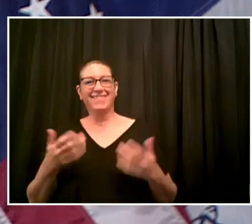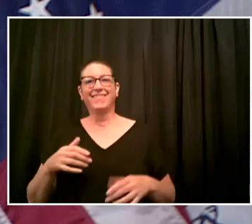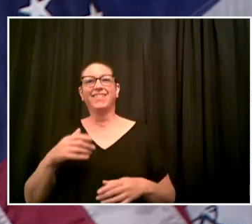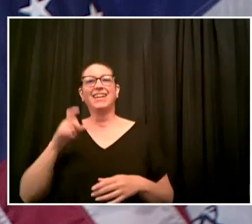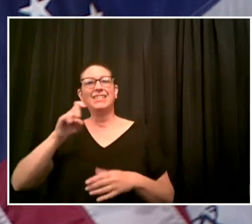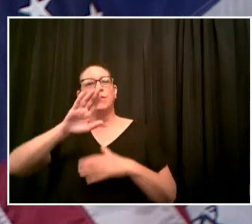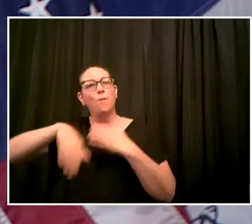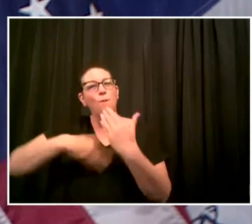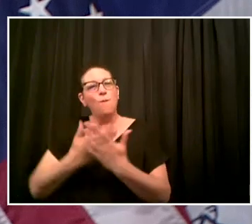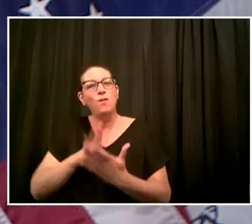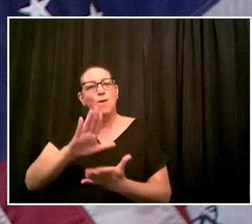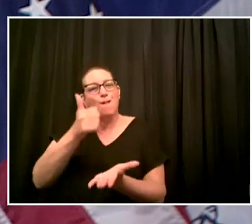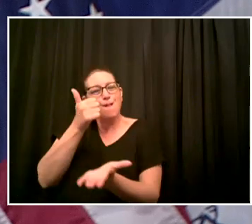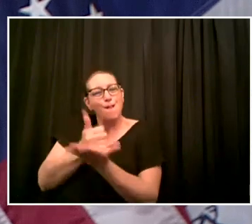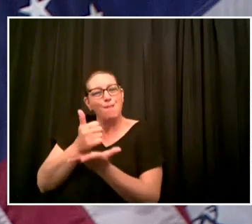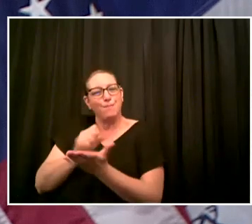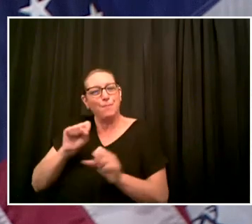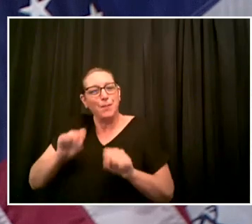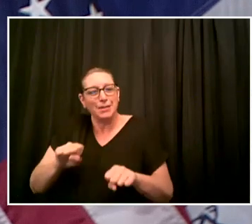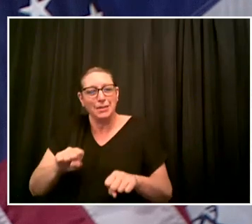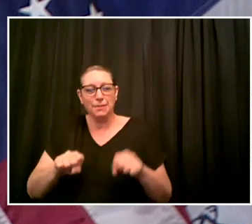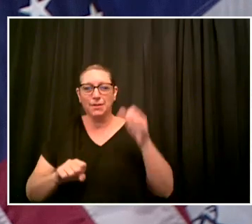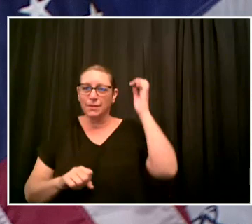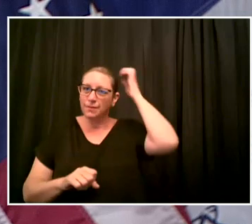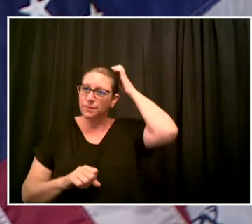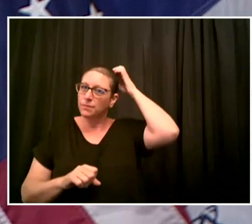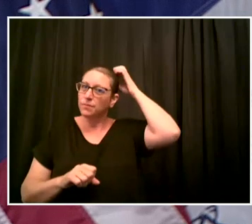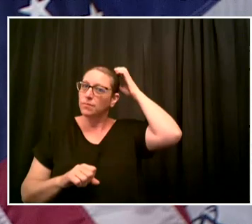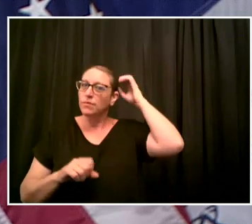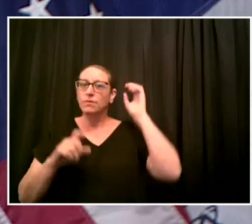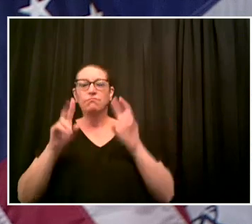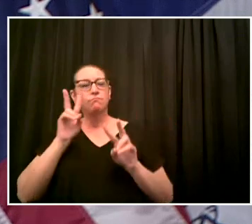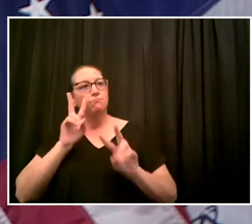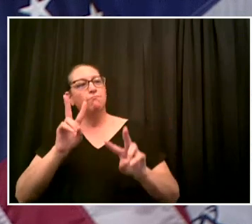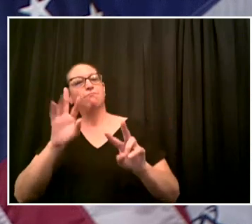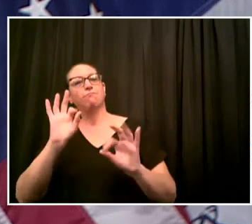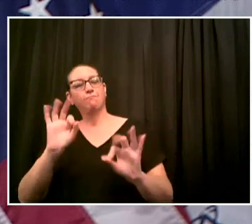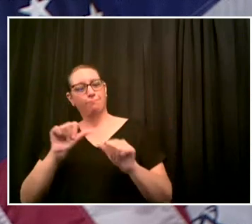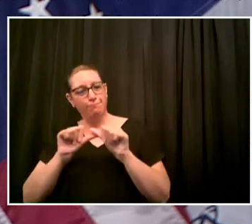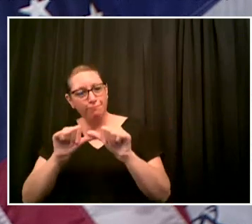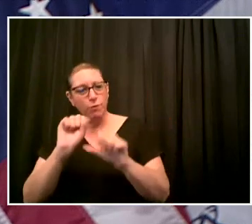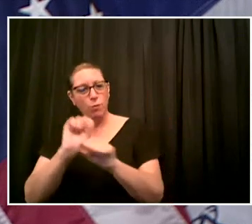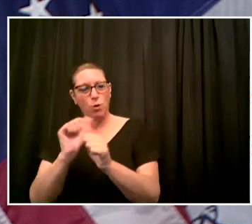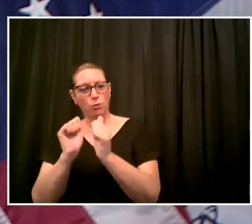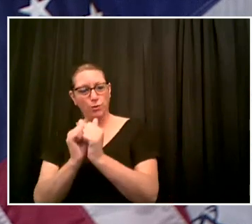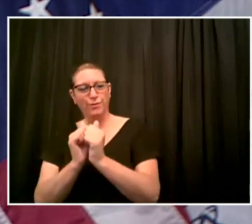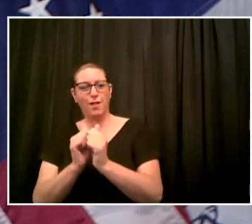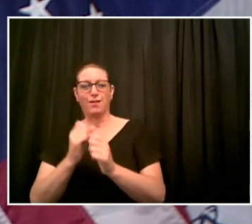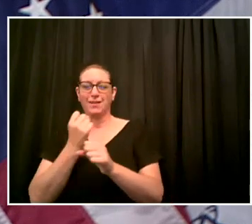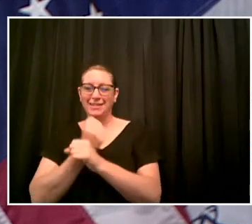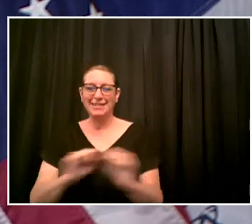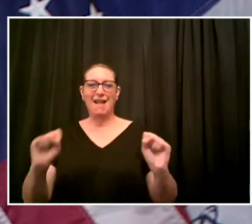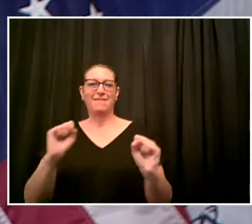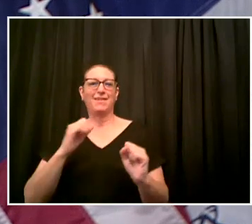BUILD BUSINESSES AND SERVING OUR COMMUNITIES. WE NEED ALL THE HELPOU Y C GANIVE US AND CONTINUE TO LOOK FORWARD IN WAYS WE CAN